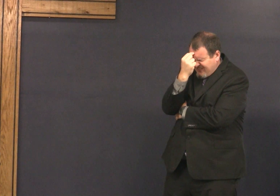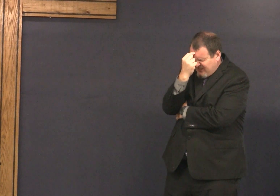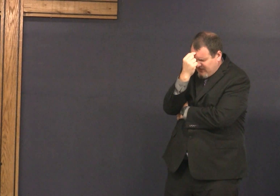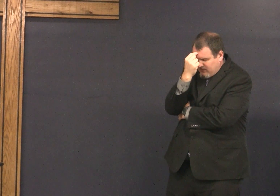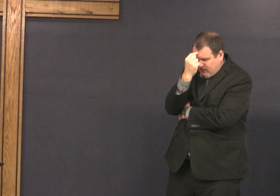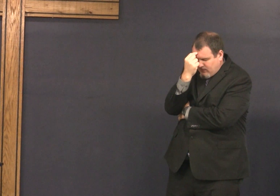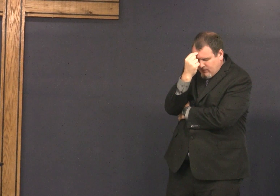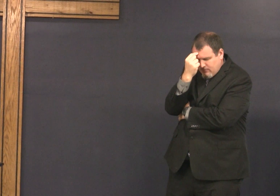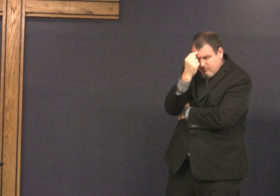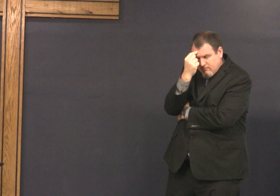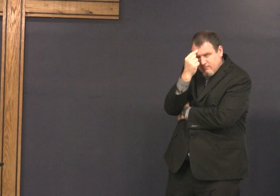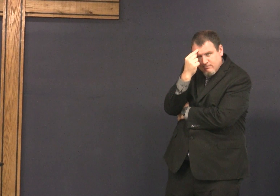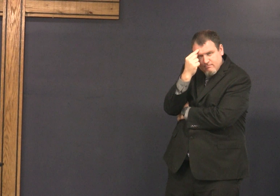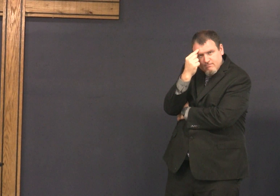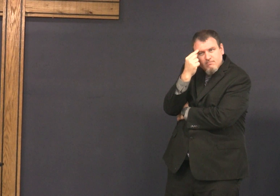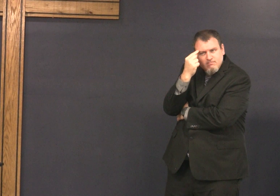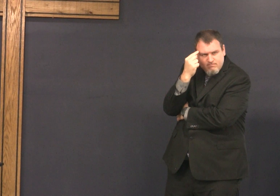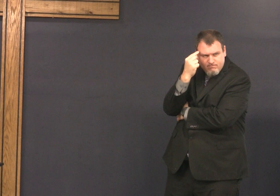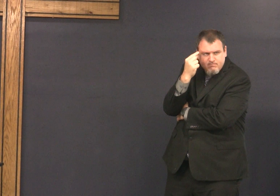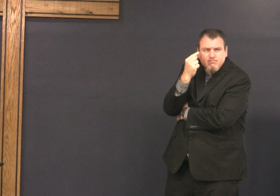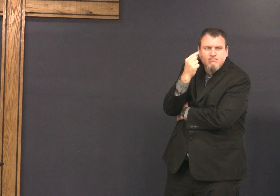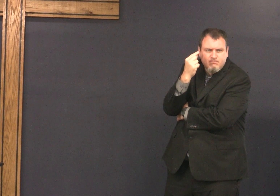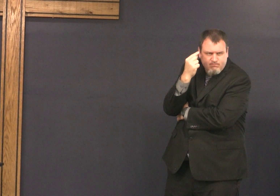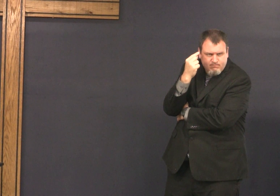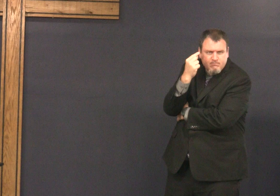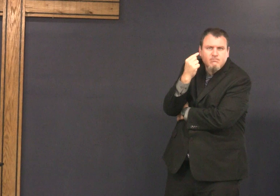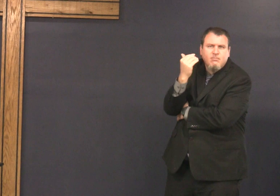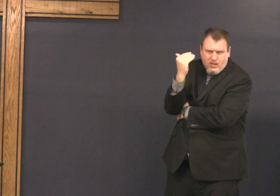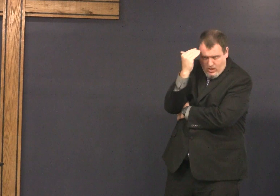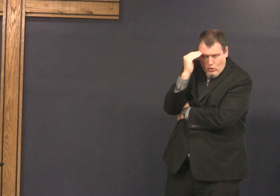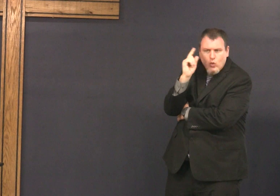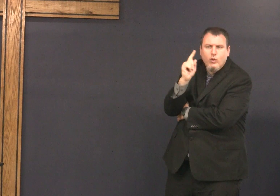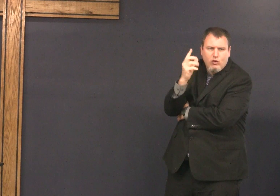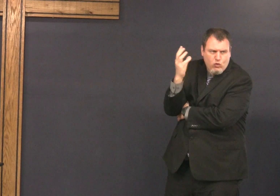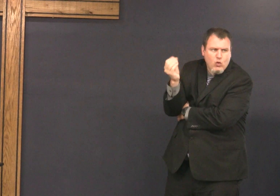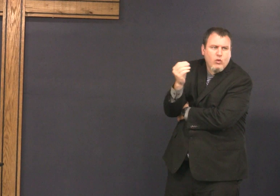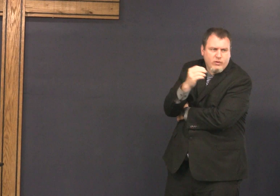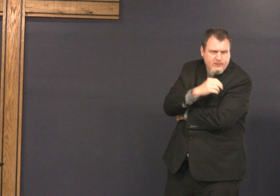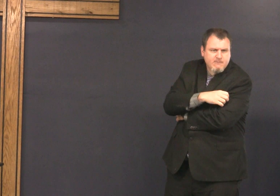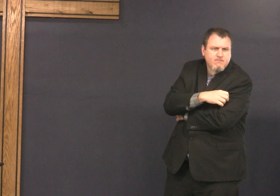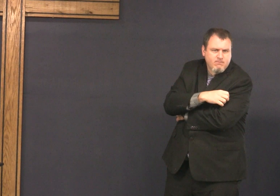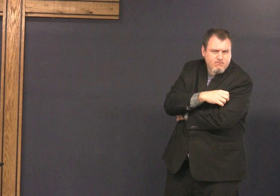so as Judas thought about it he realized I know where he went